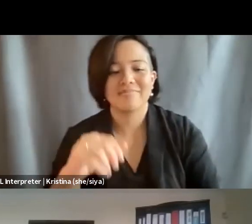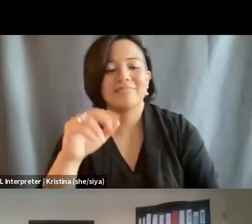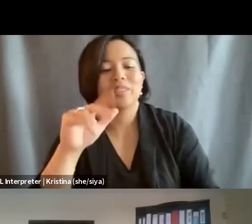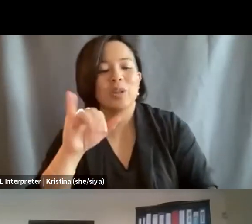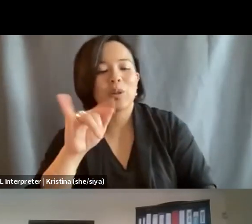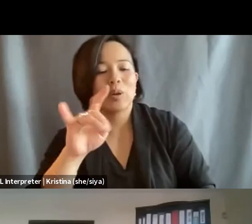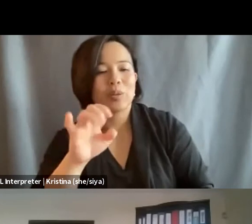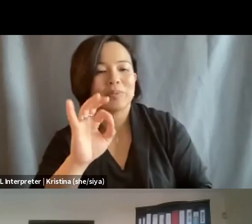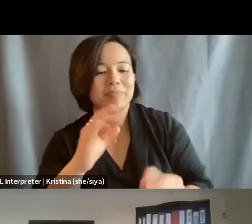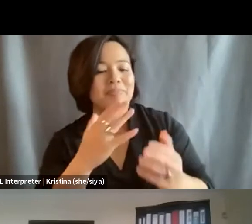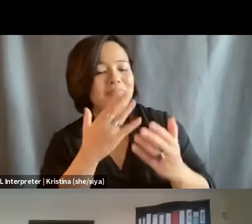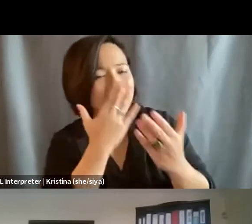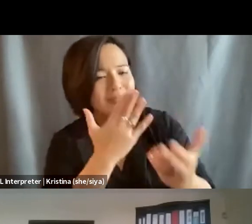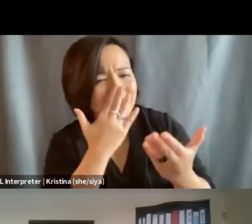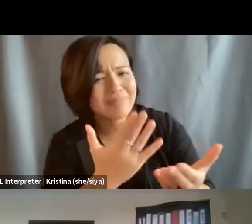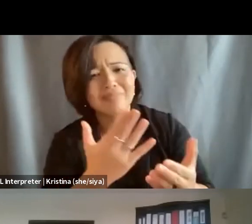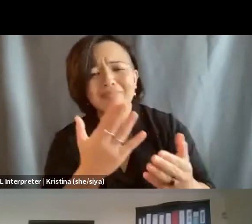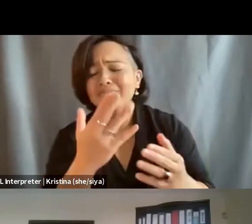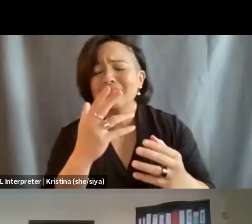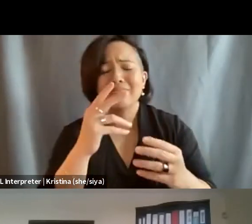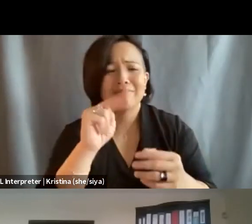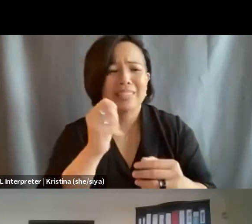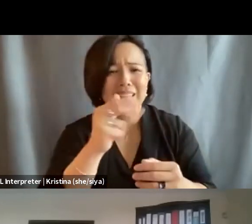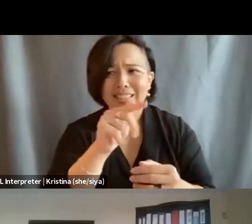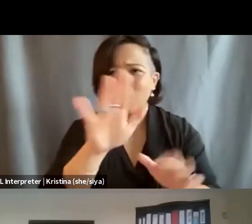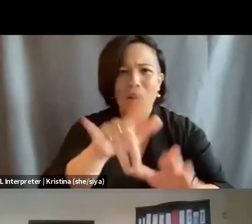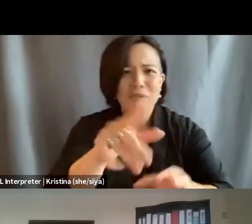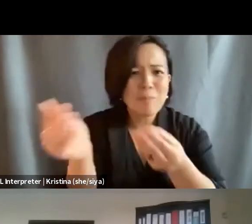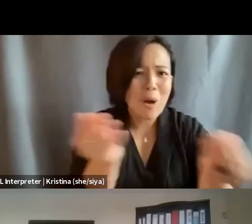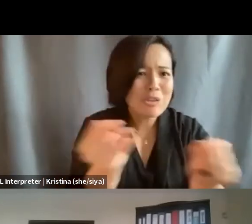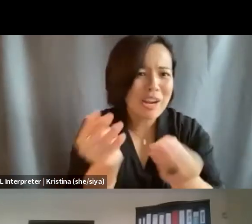What a wonderful moderating job you're doing. It's not easy.